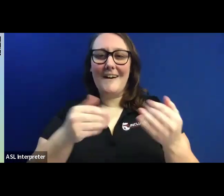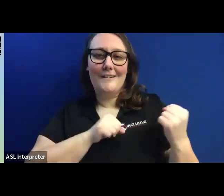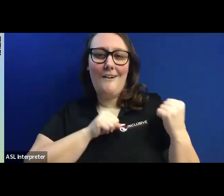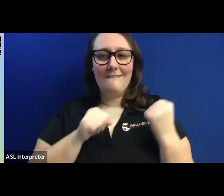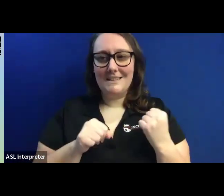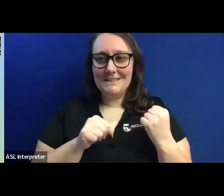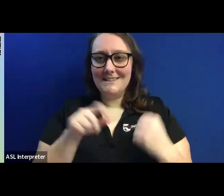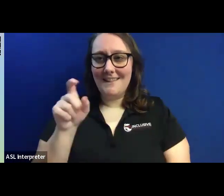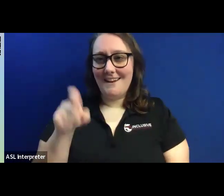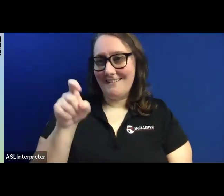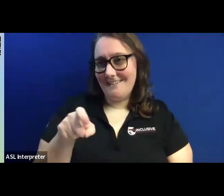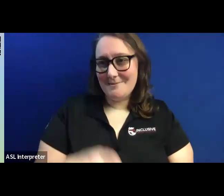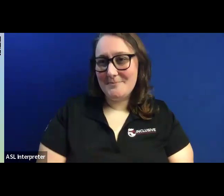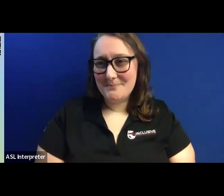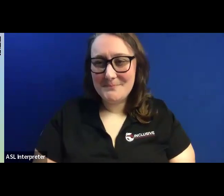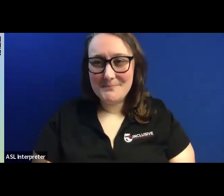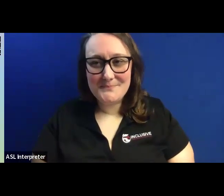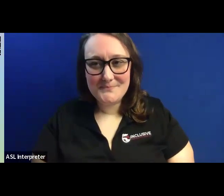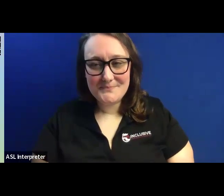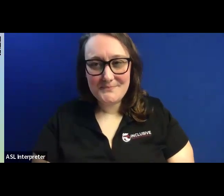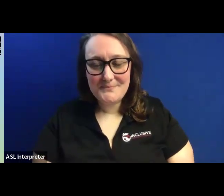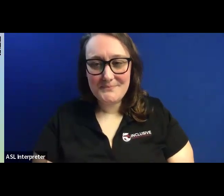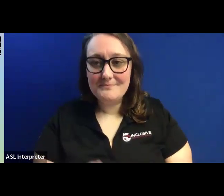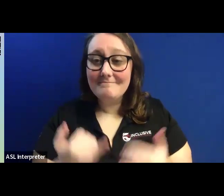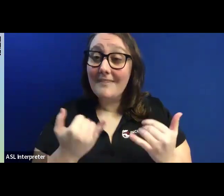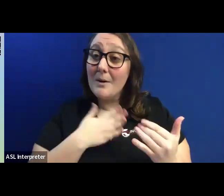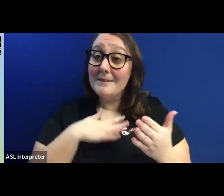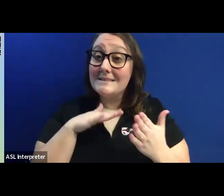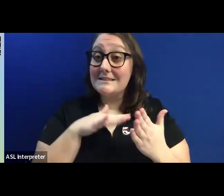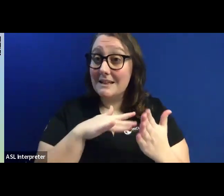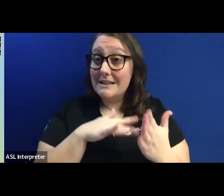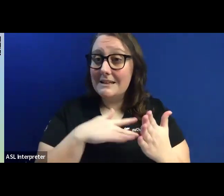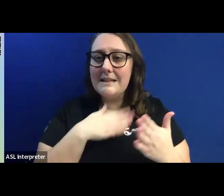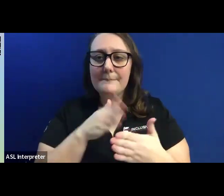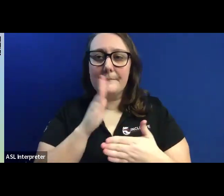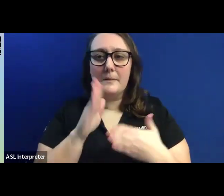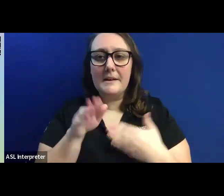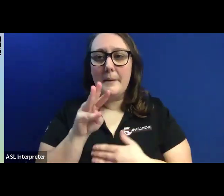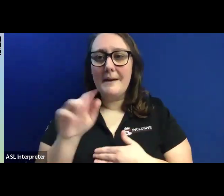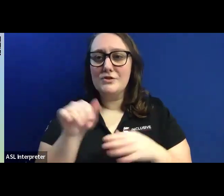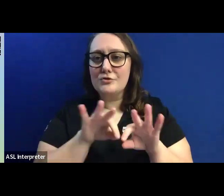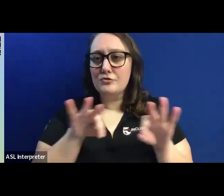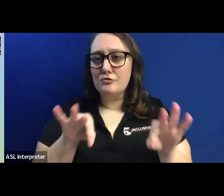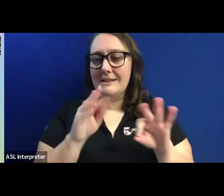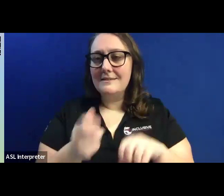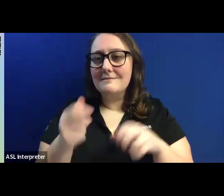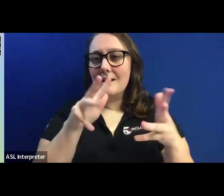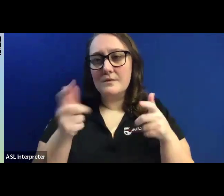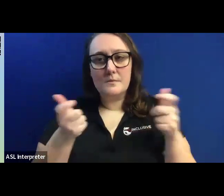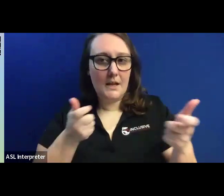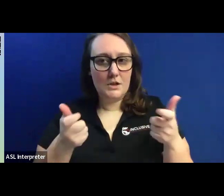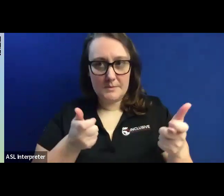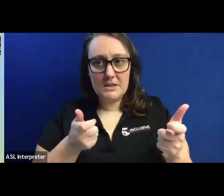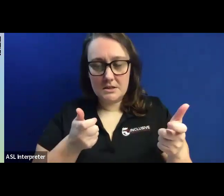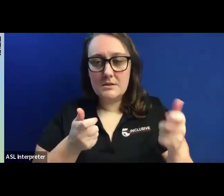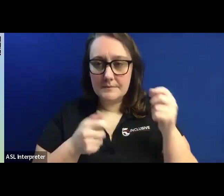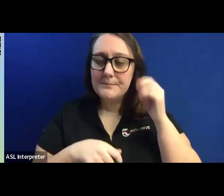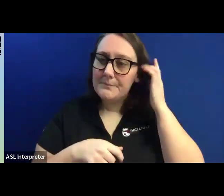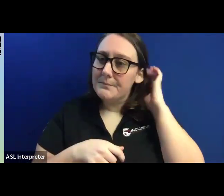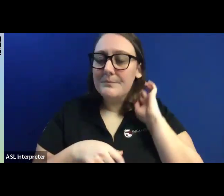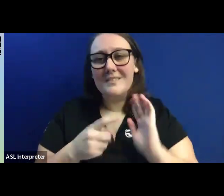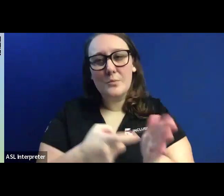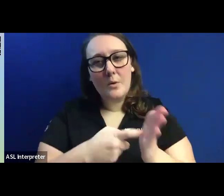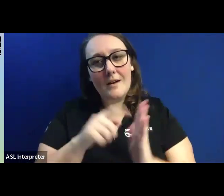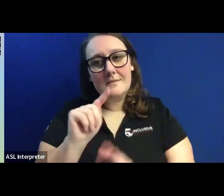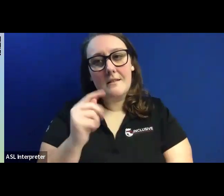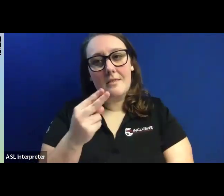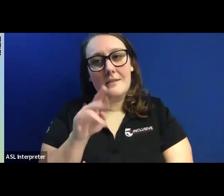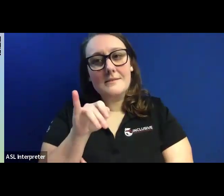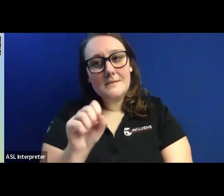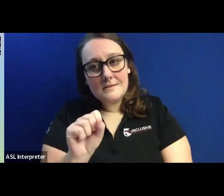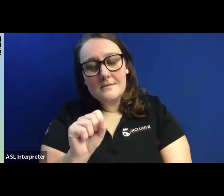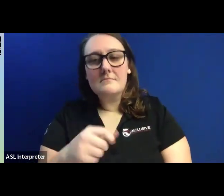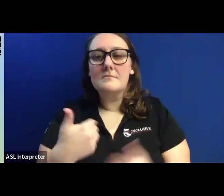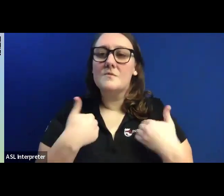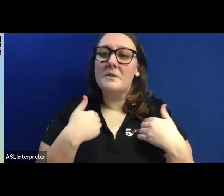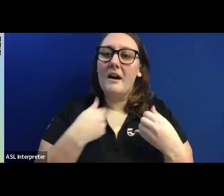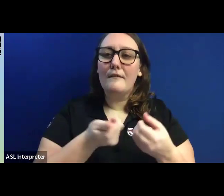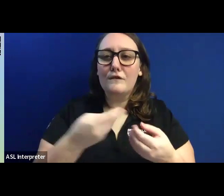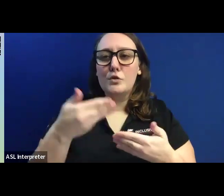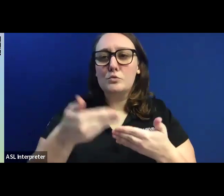Now a little about what I'm studying, I'm pursuing my masters in disaster management and that covers four faces. We have the preparedness, the mitigation, the response and the recovery.